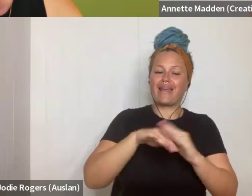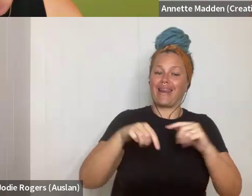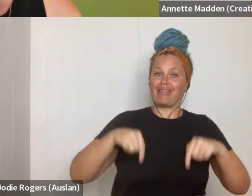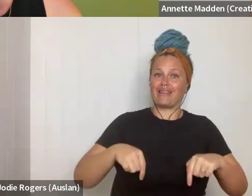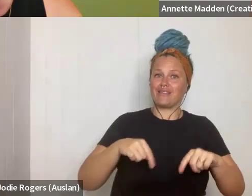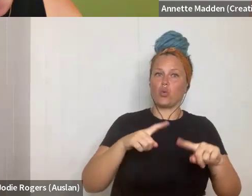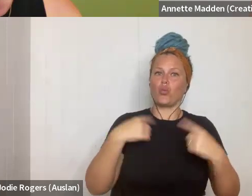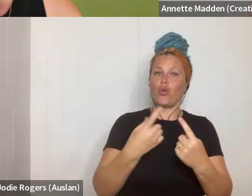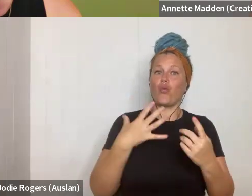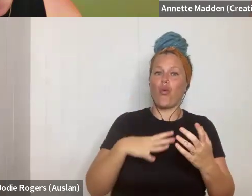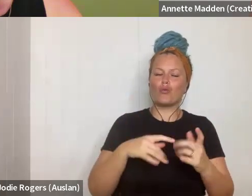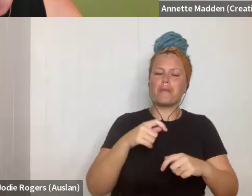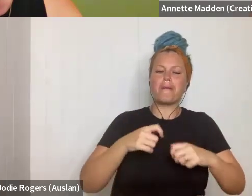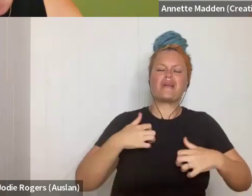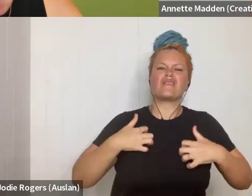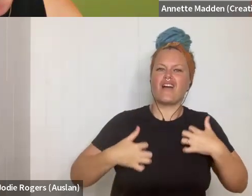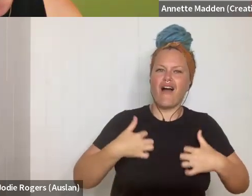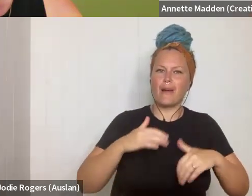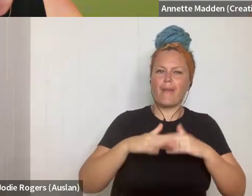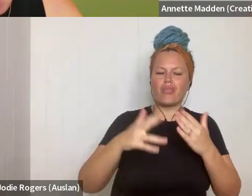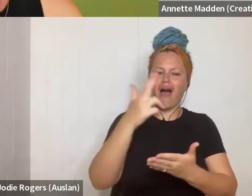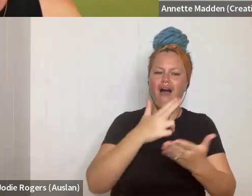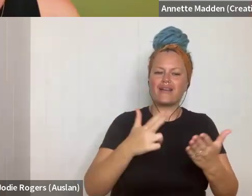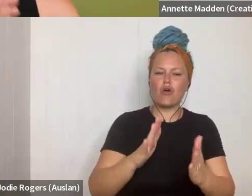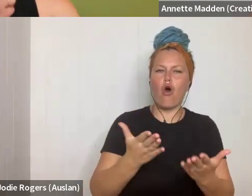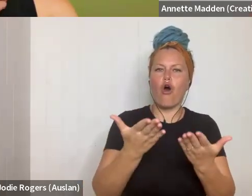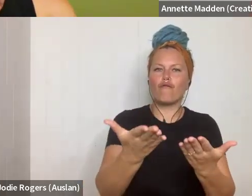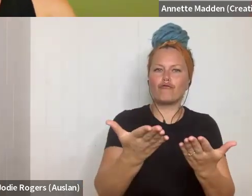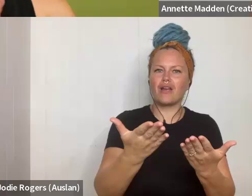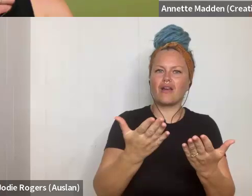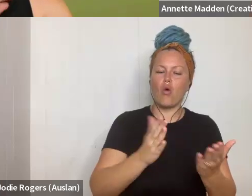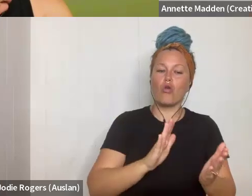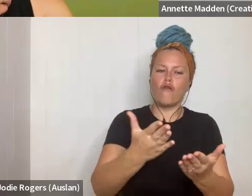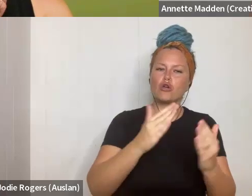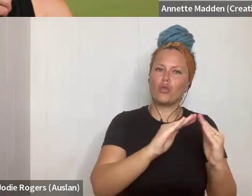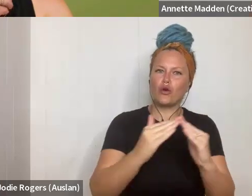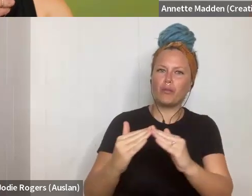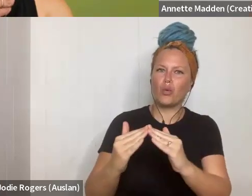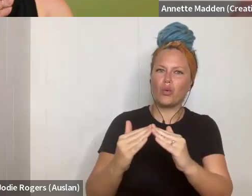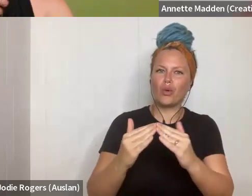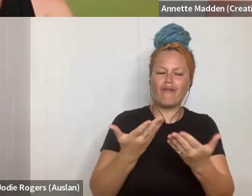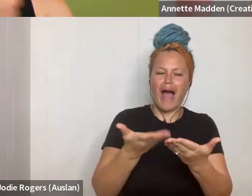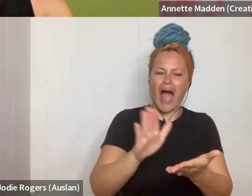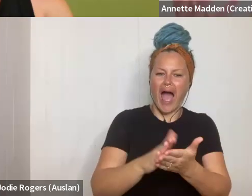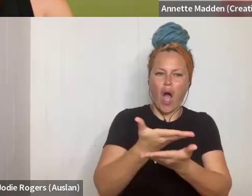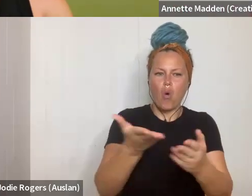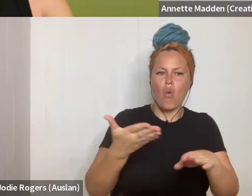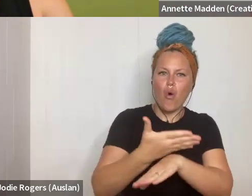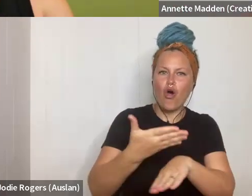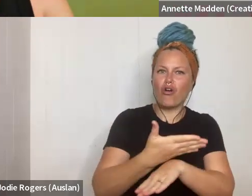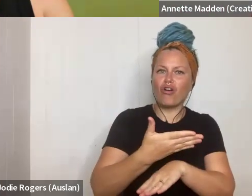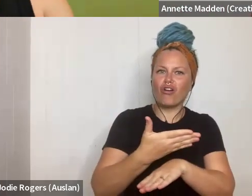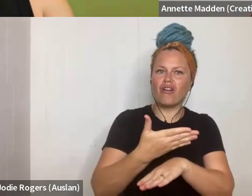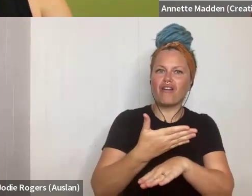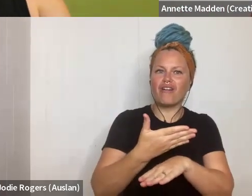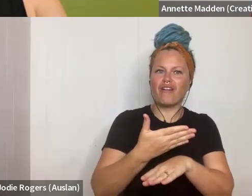often geared